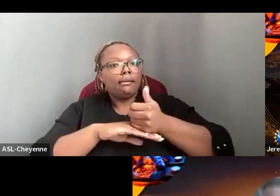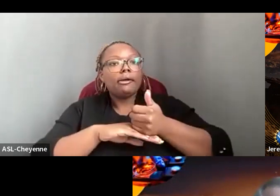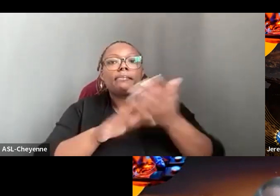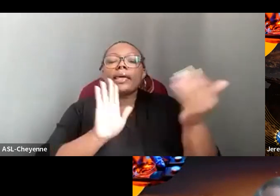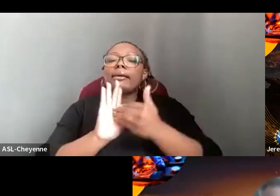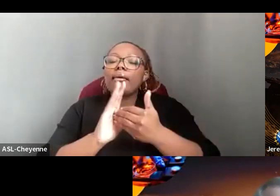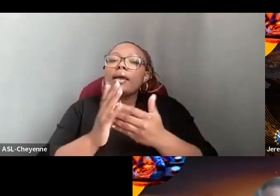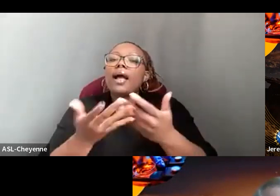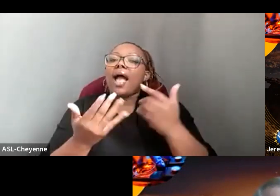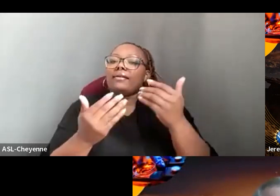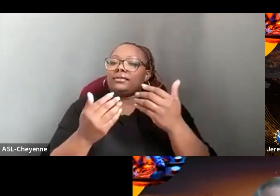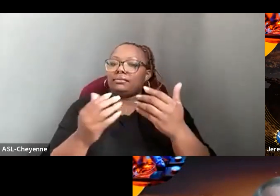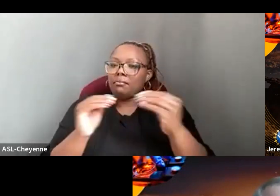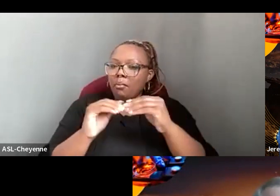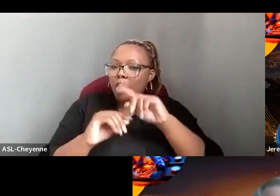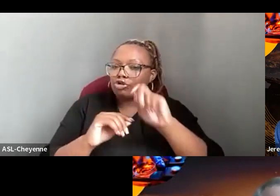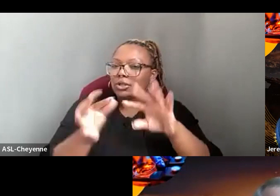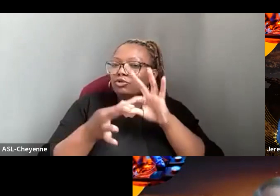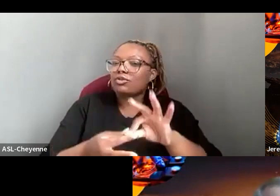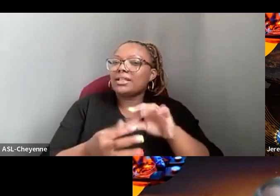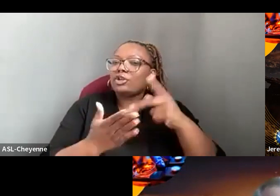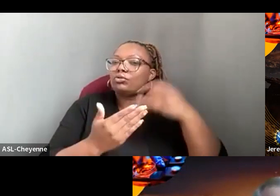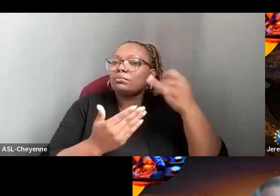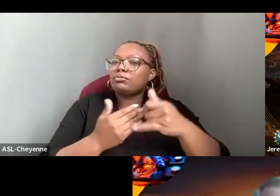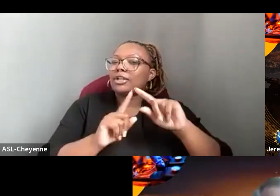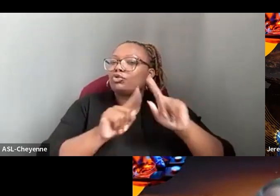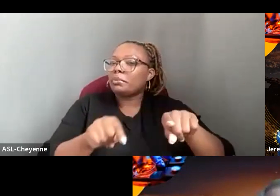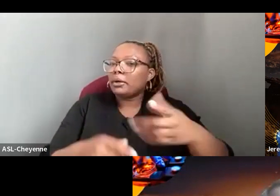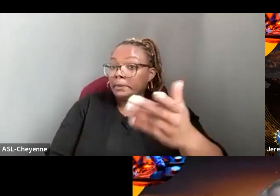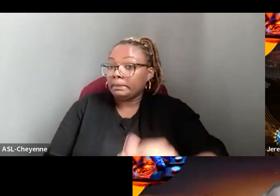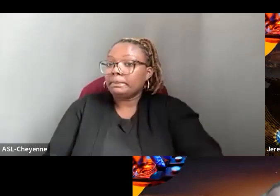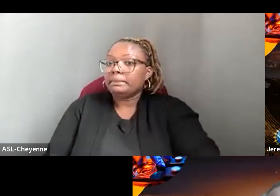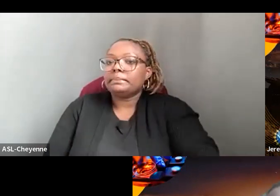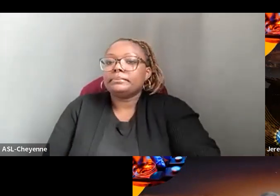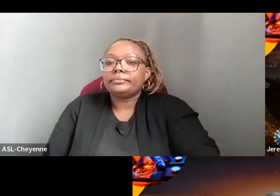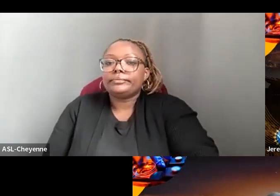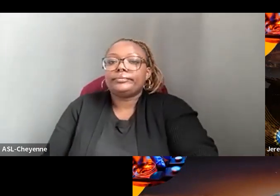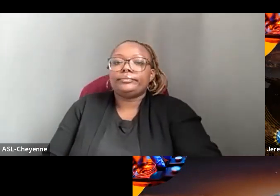I have some additional questions on project reporting. Jeff Vieceli: Sure, I can handle that.